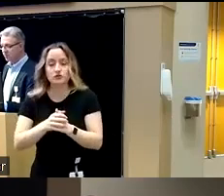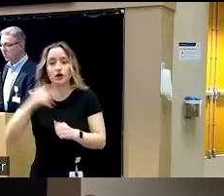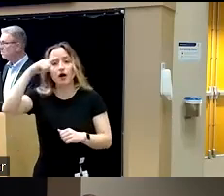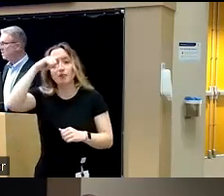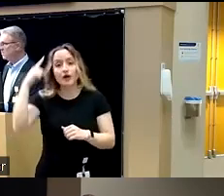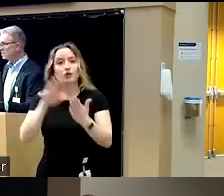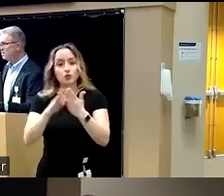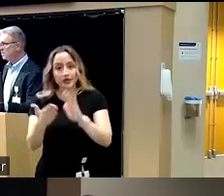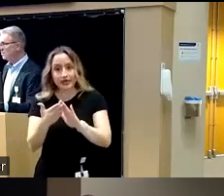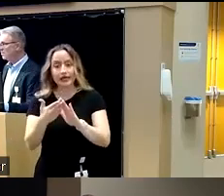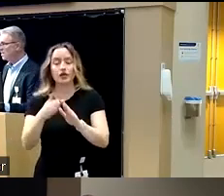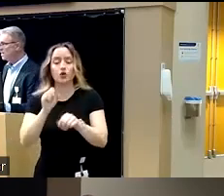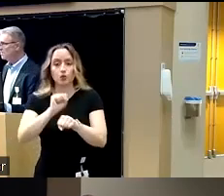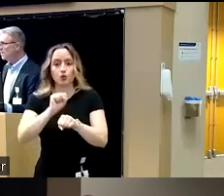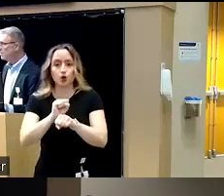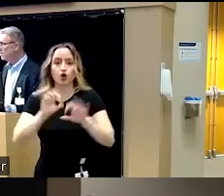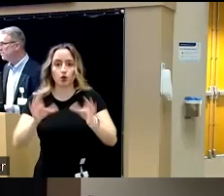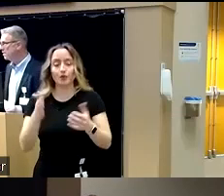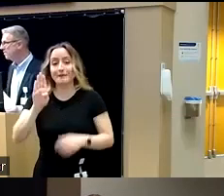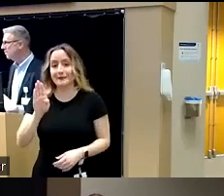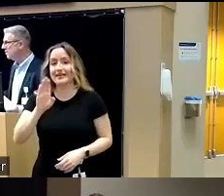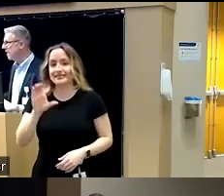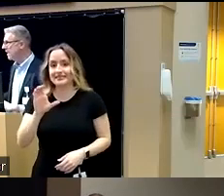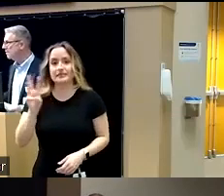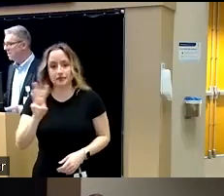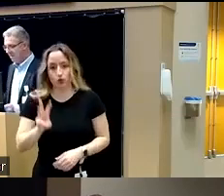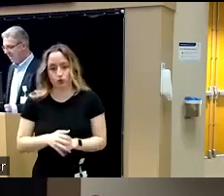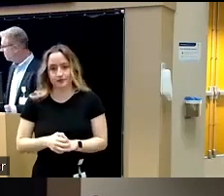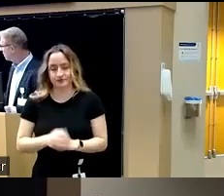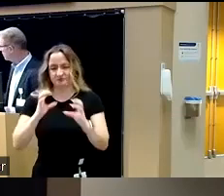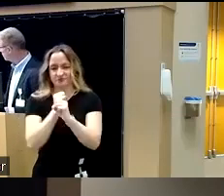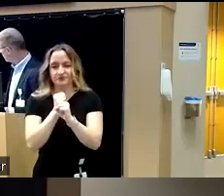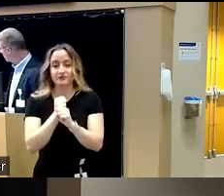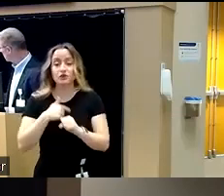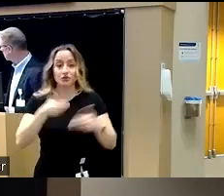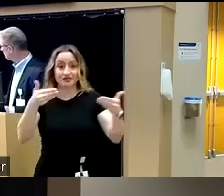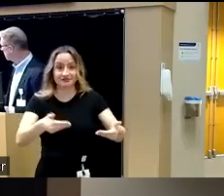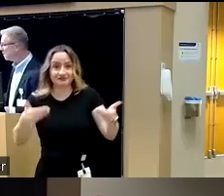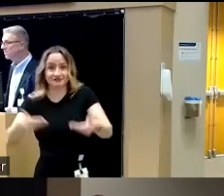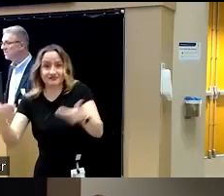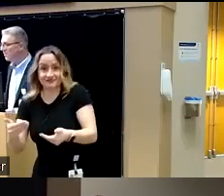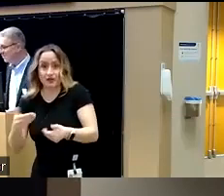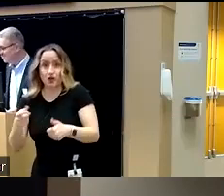group or the bcw it's my pleasure to introduce the panel and first to speak will be Dr bashevitz